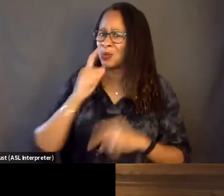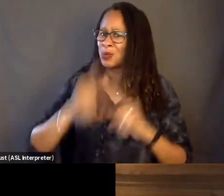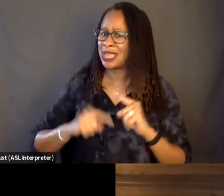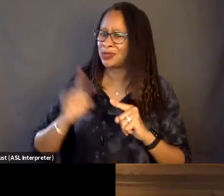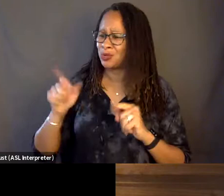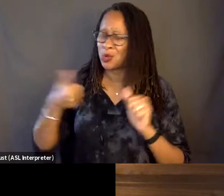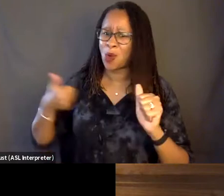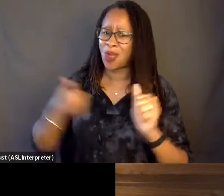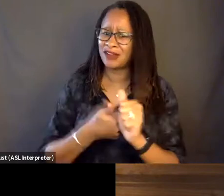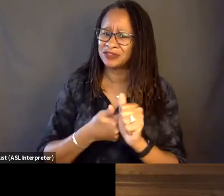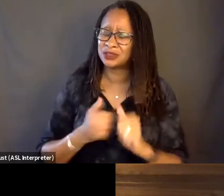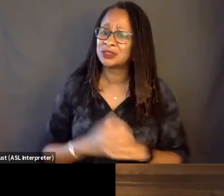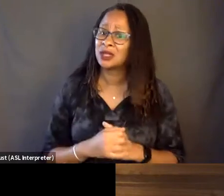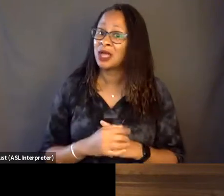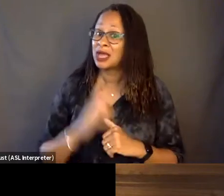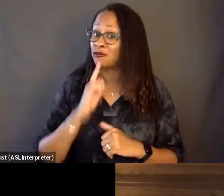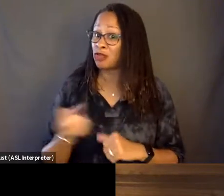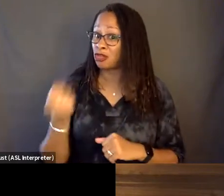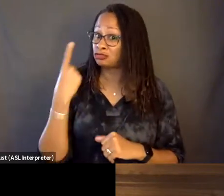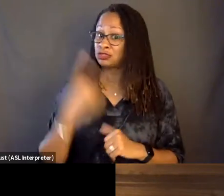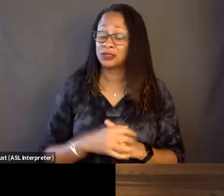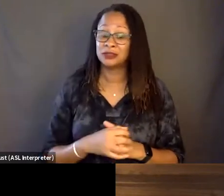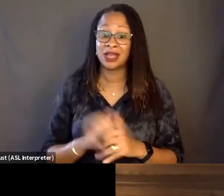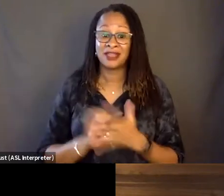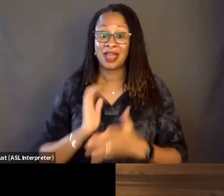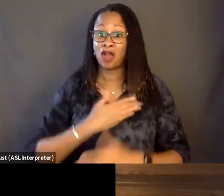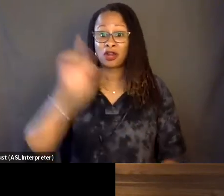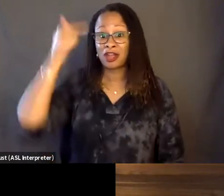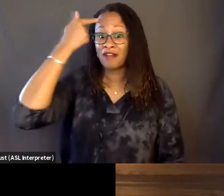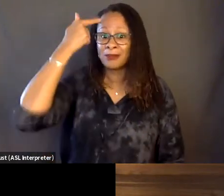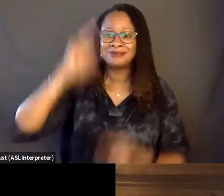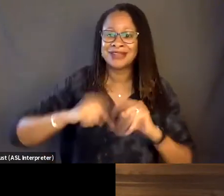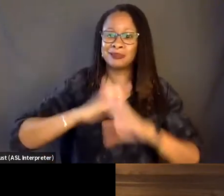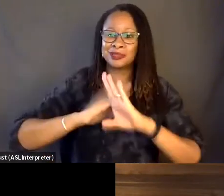And this real understanding that our government can't protect us.